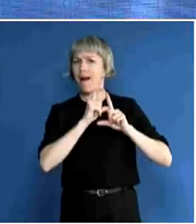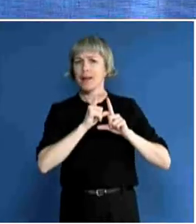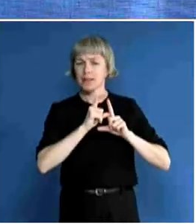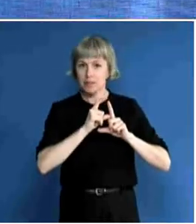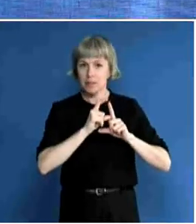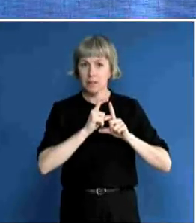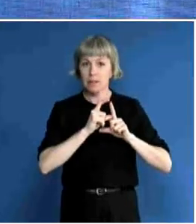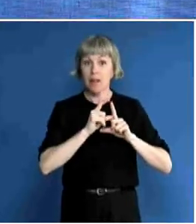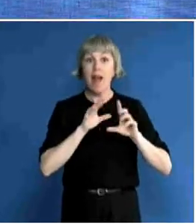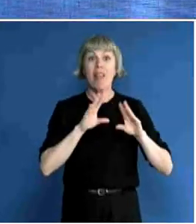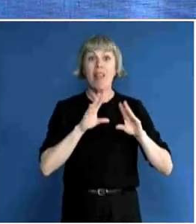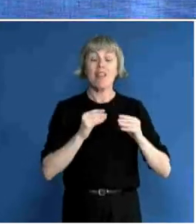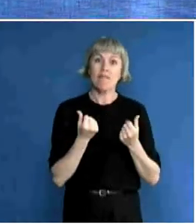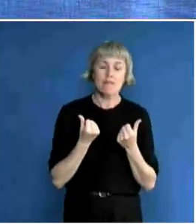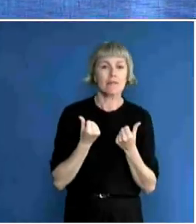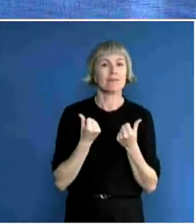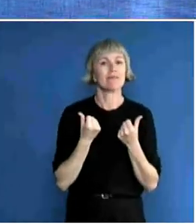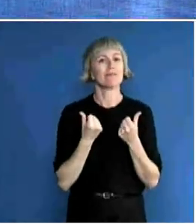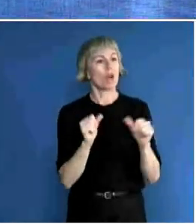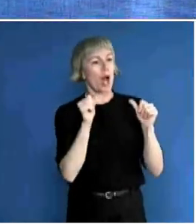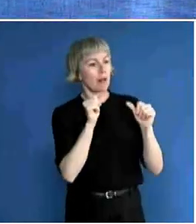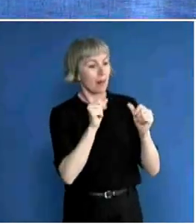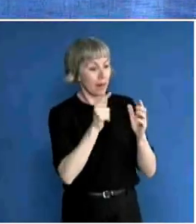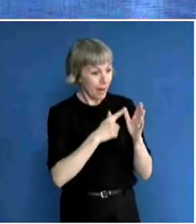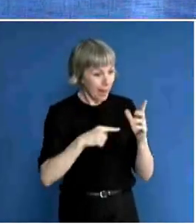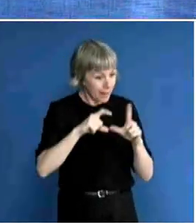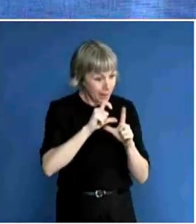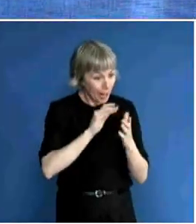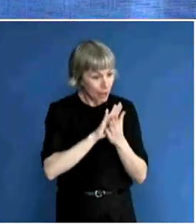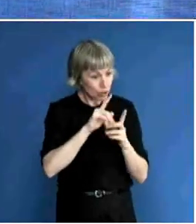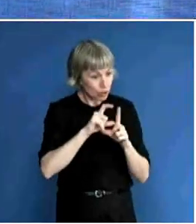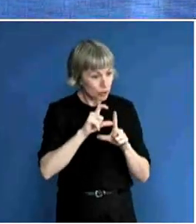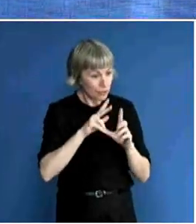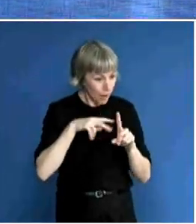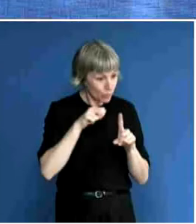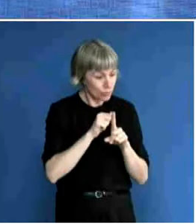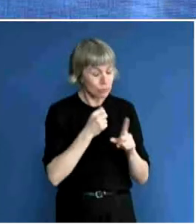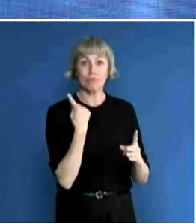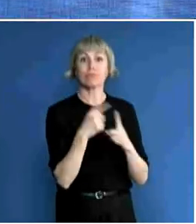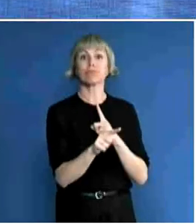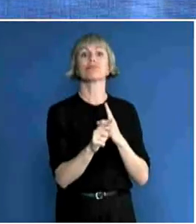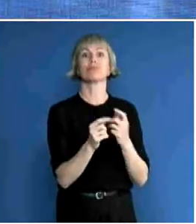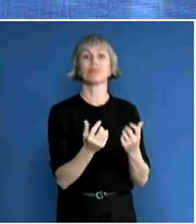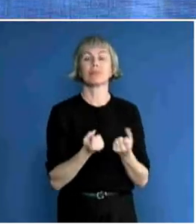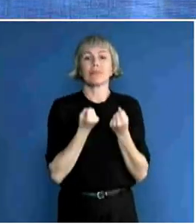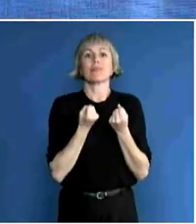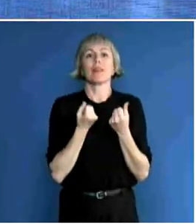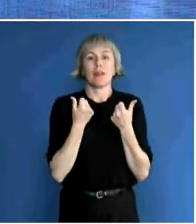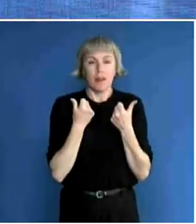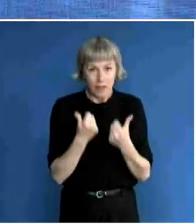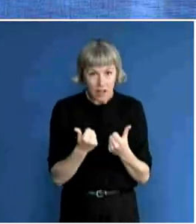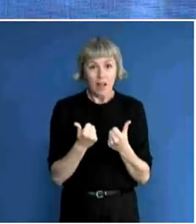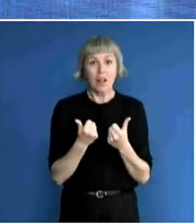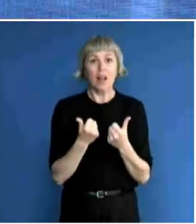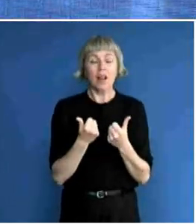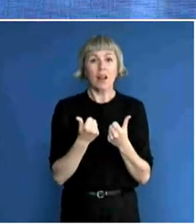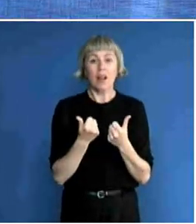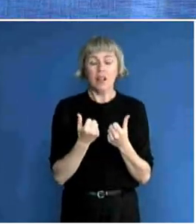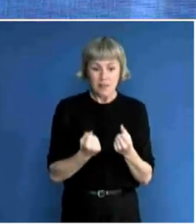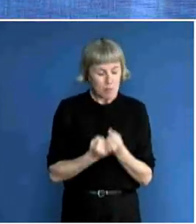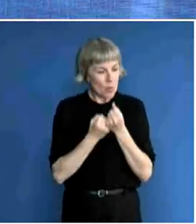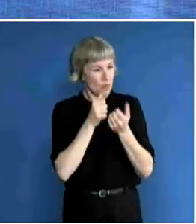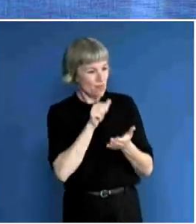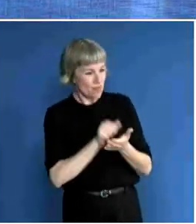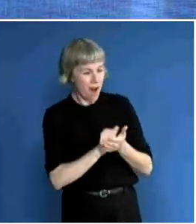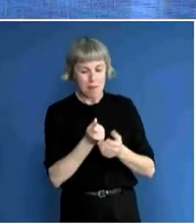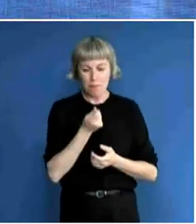diagnosis and the support, those other misdiagnosises are highlighted that they were